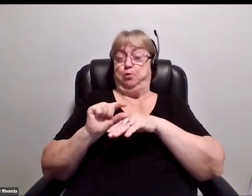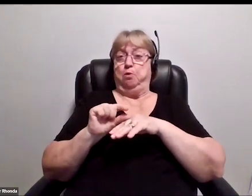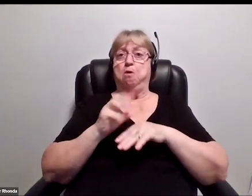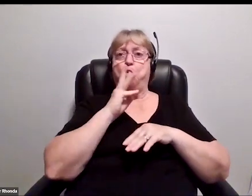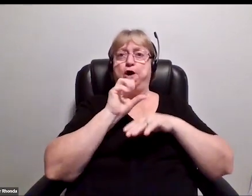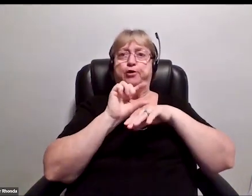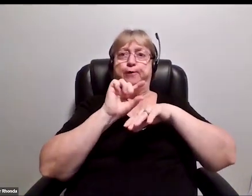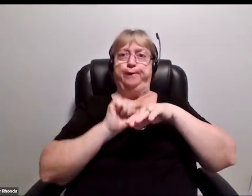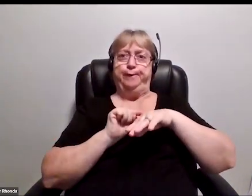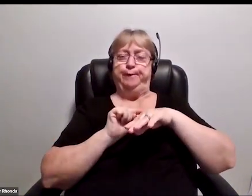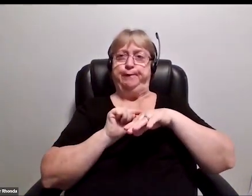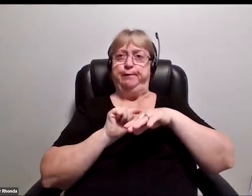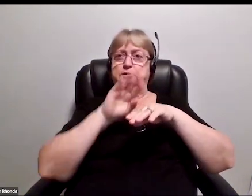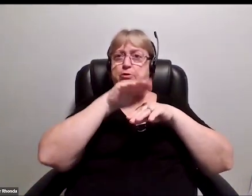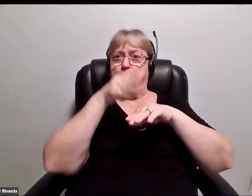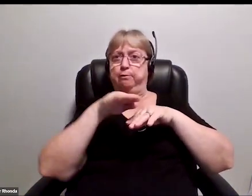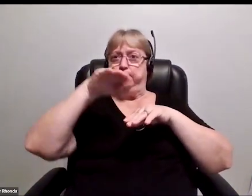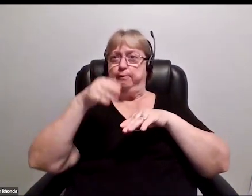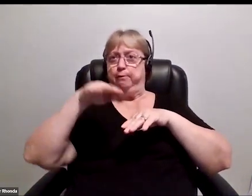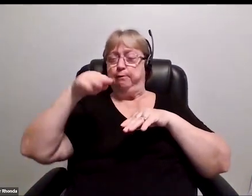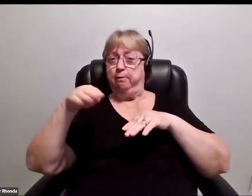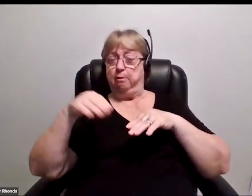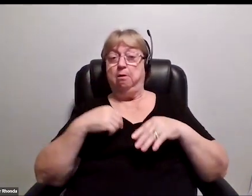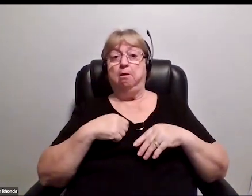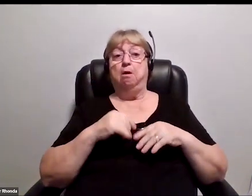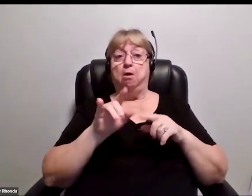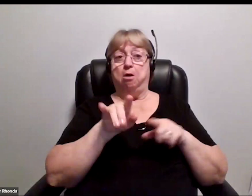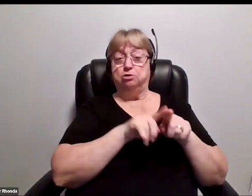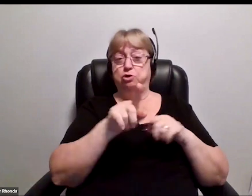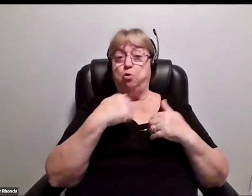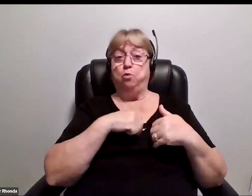We also have a similar model of the sun. These models serve as touchable aids